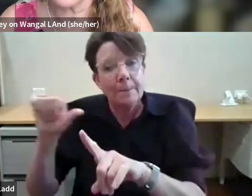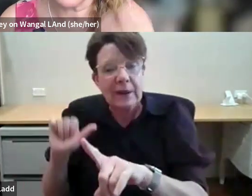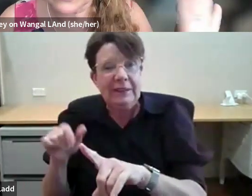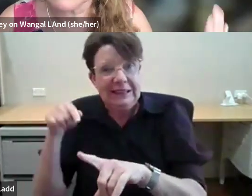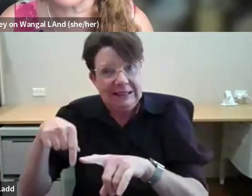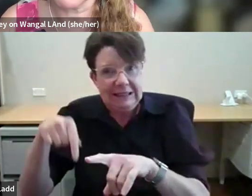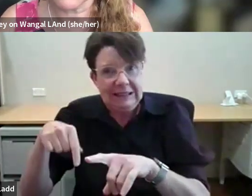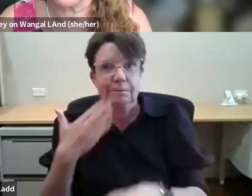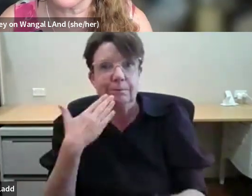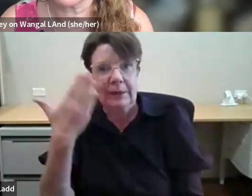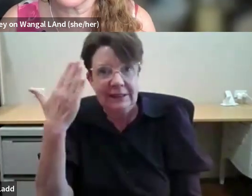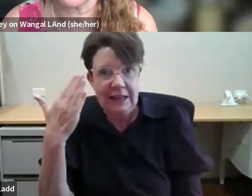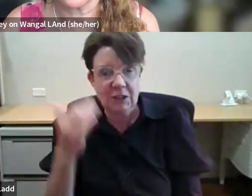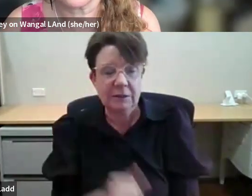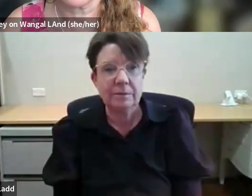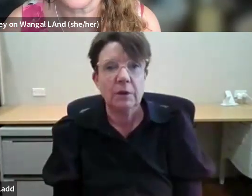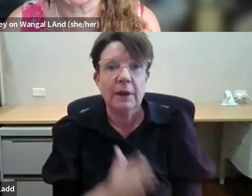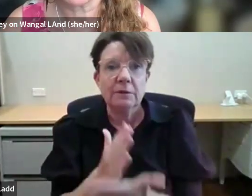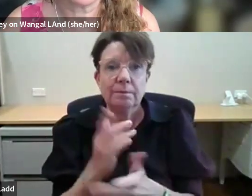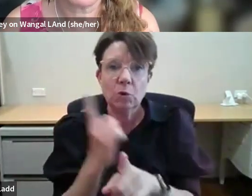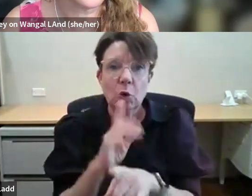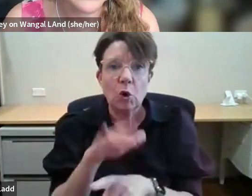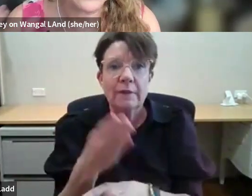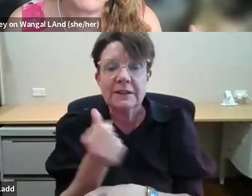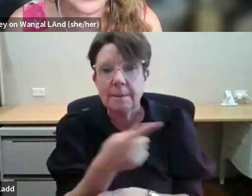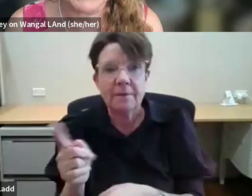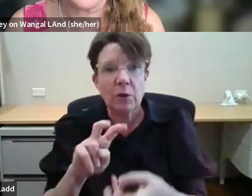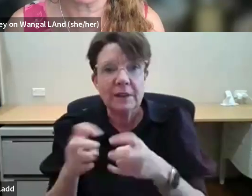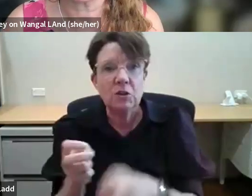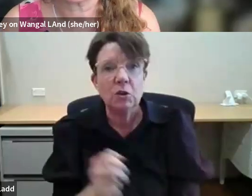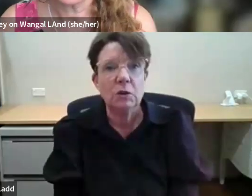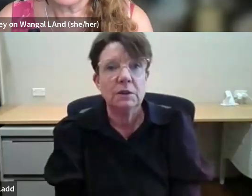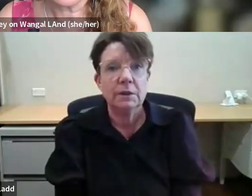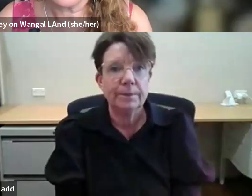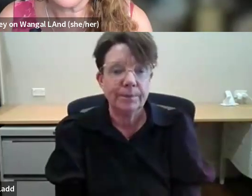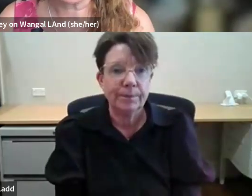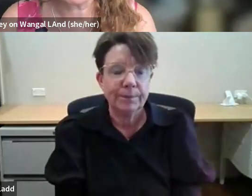issues of how you think about governance. I also go back to something I said to my presentation